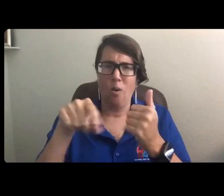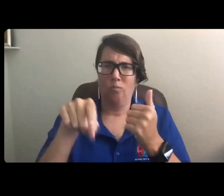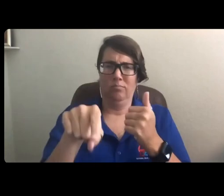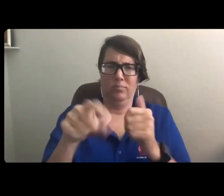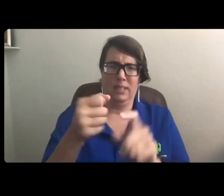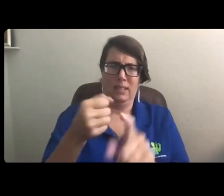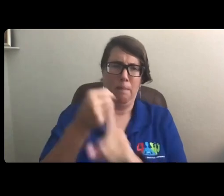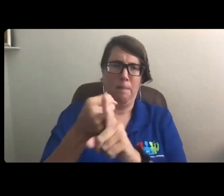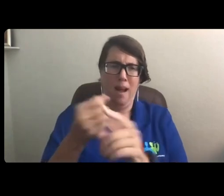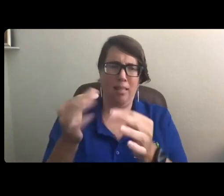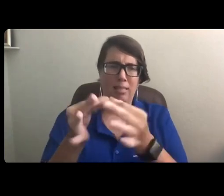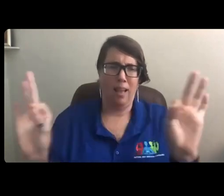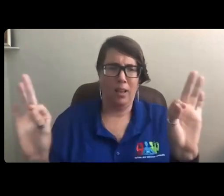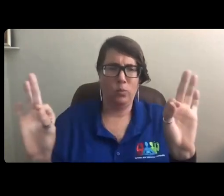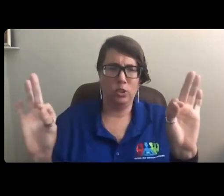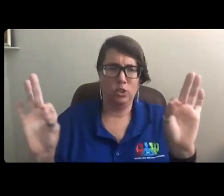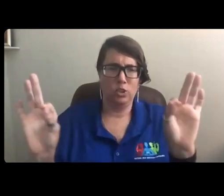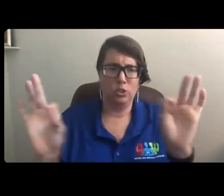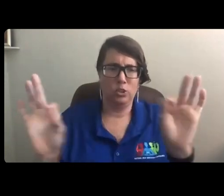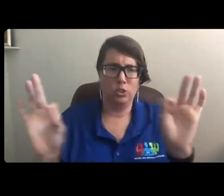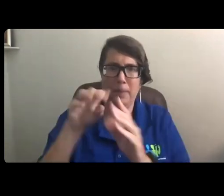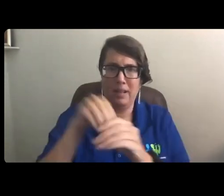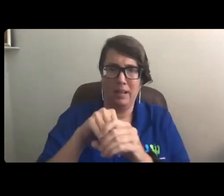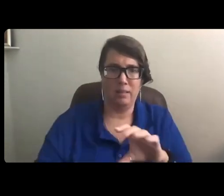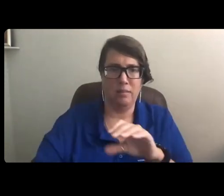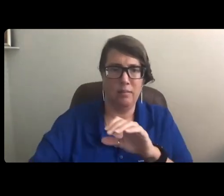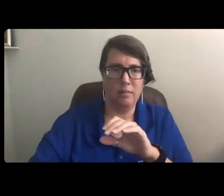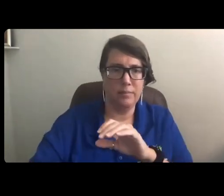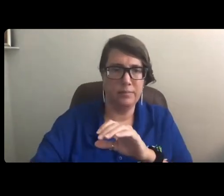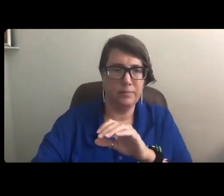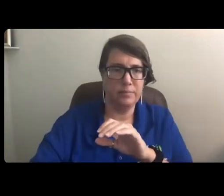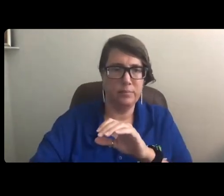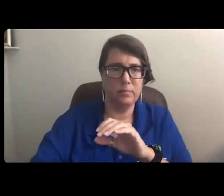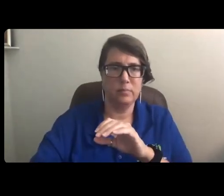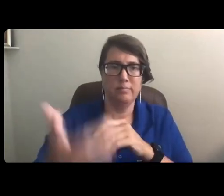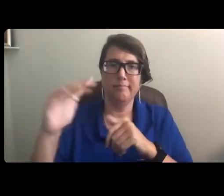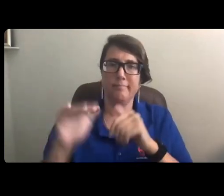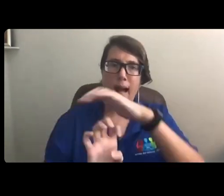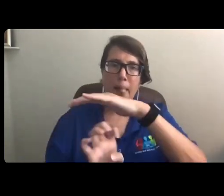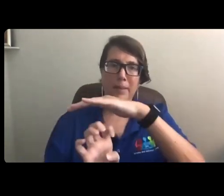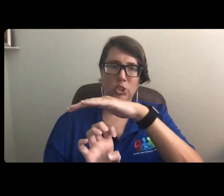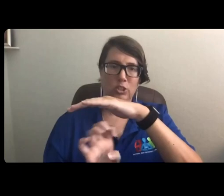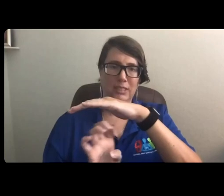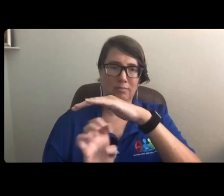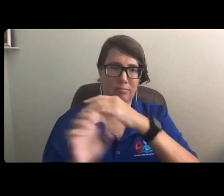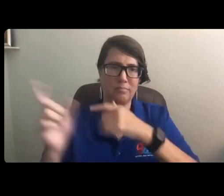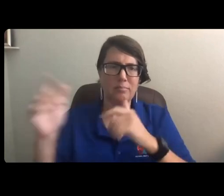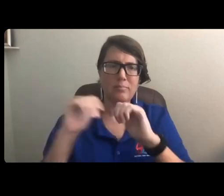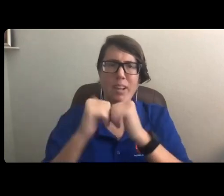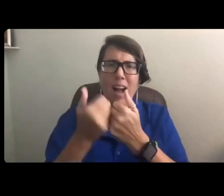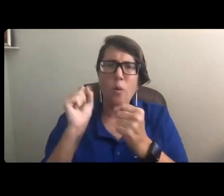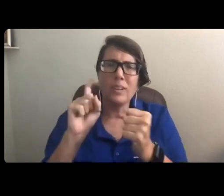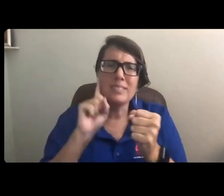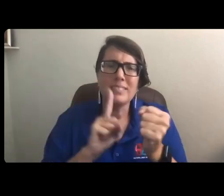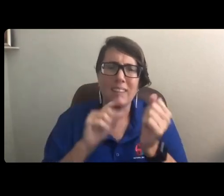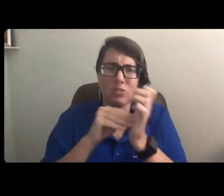The question is: How might that impact language development in the lower elementary grades?